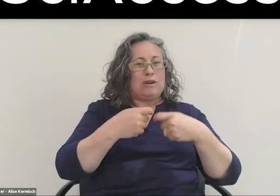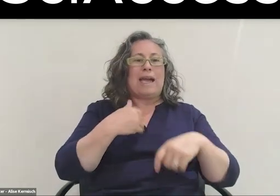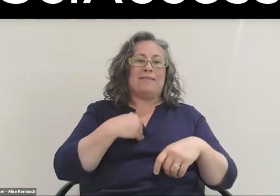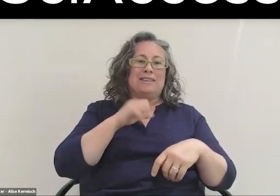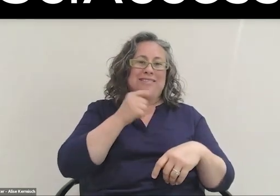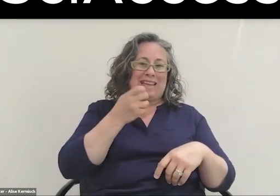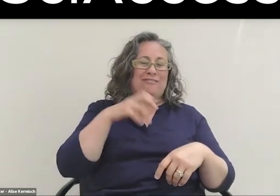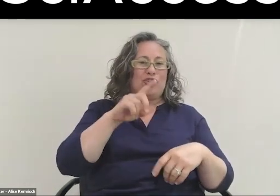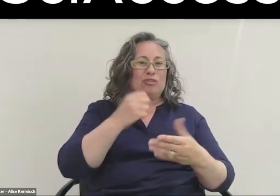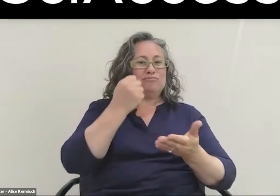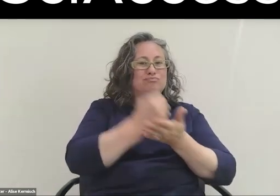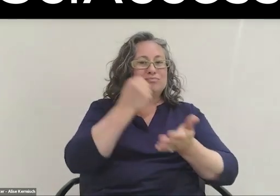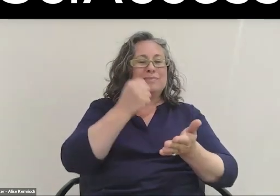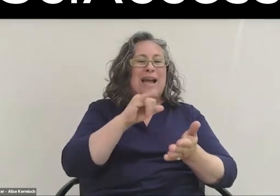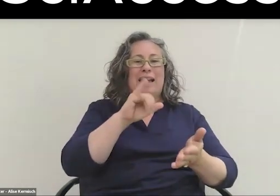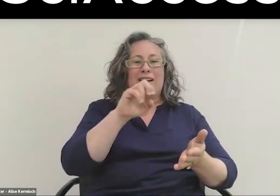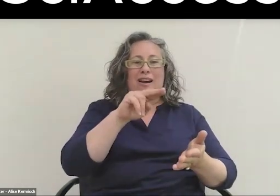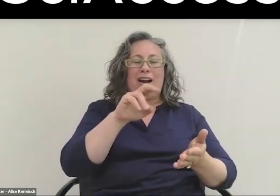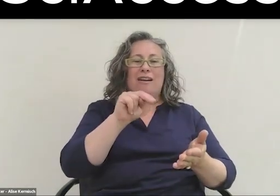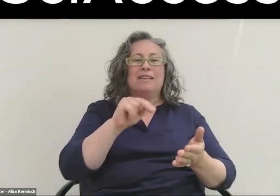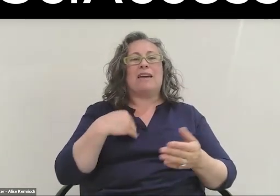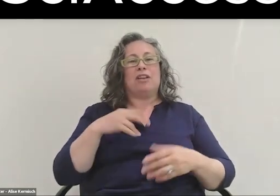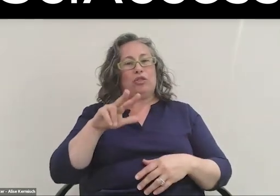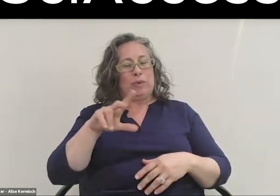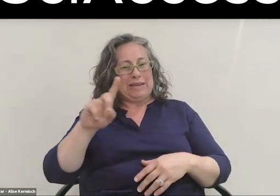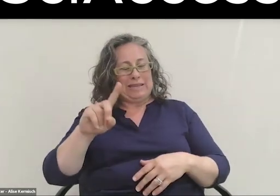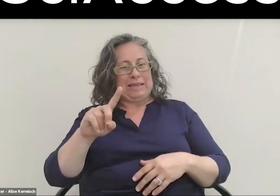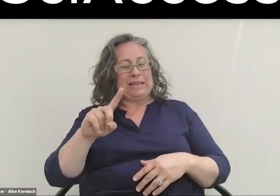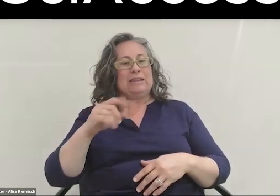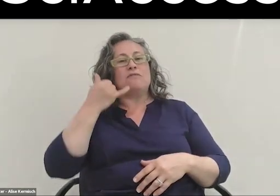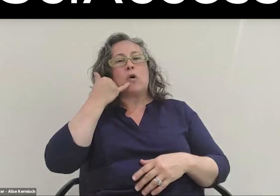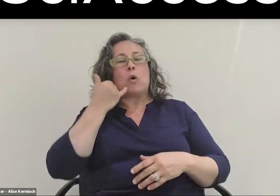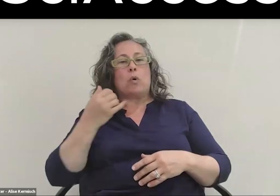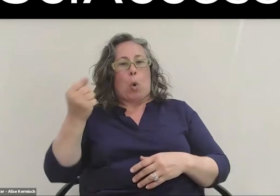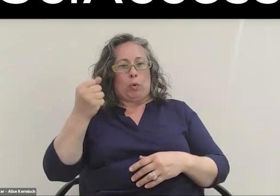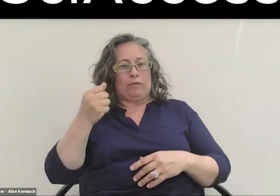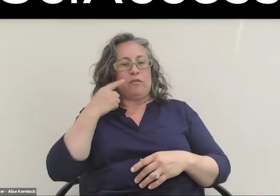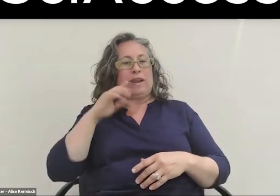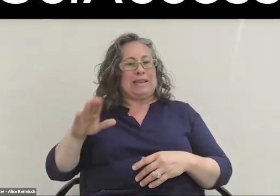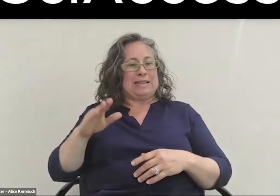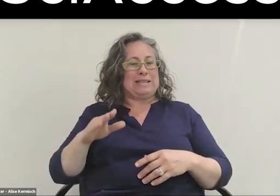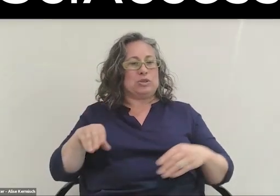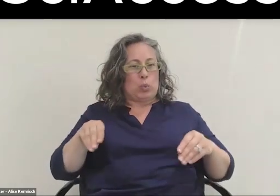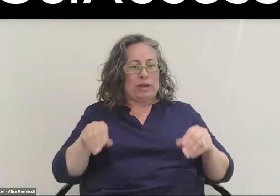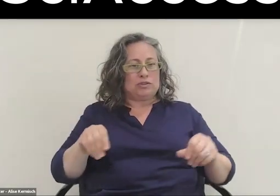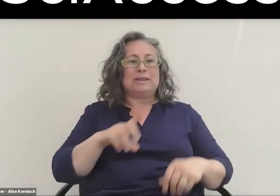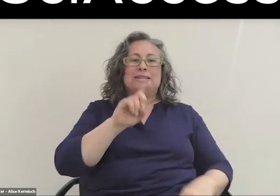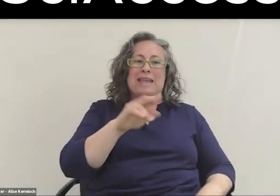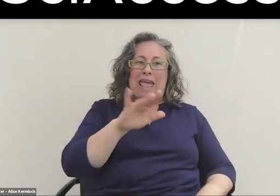Here's a 3D printed phone holder for his wheelchair. Here's Danny again, and he has problems